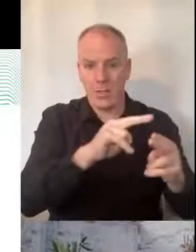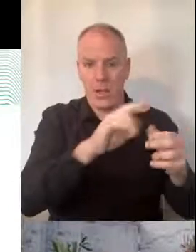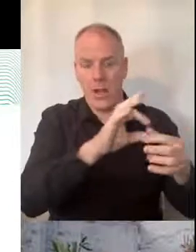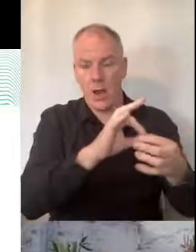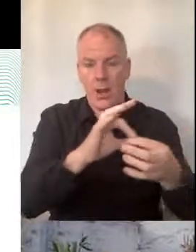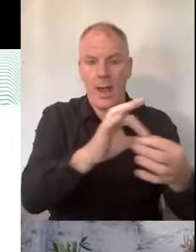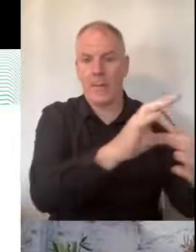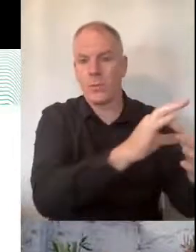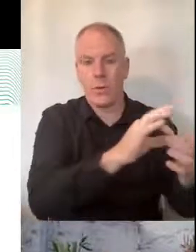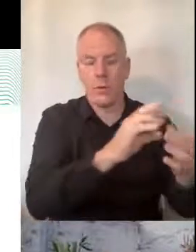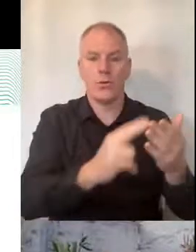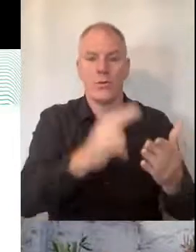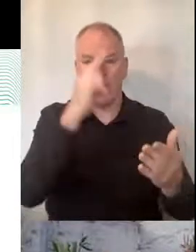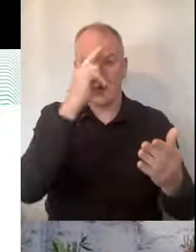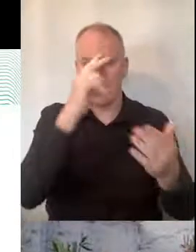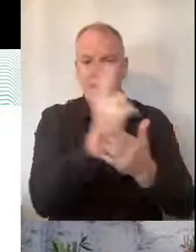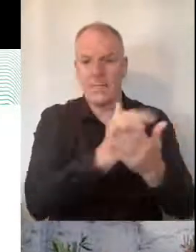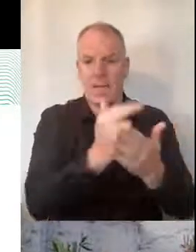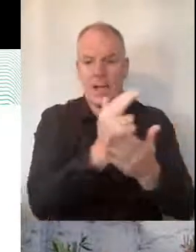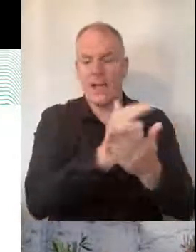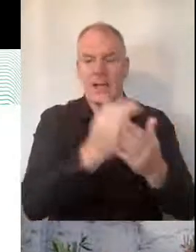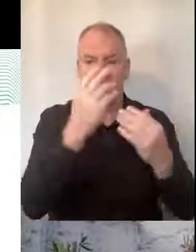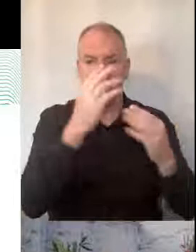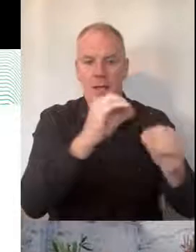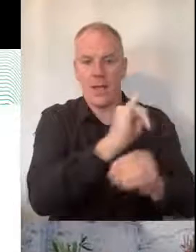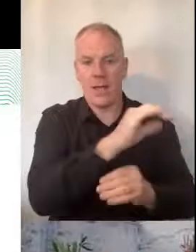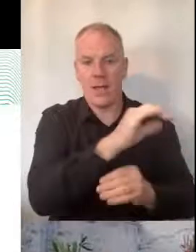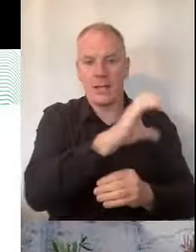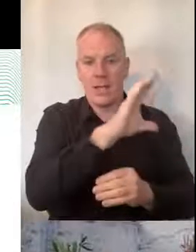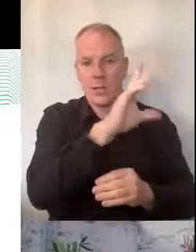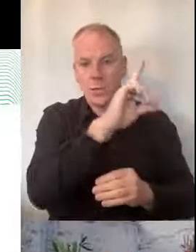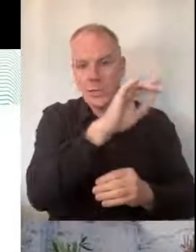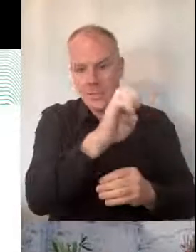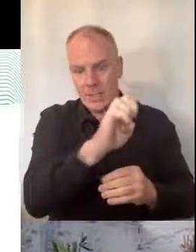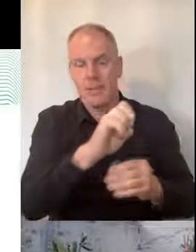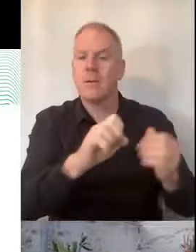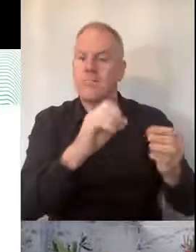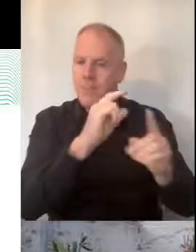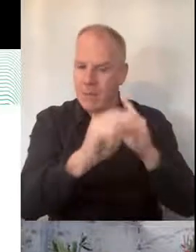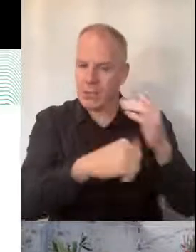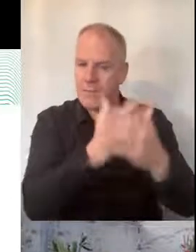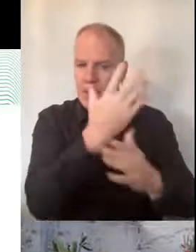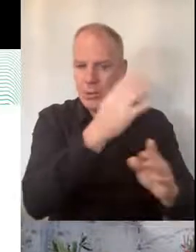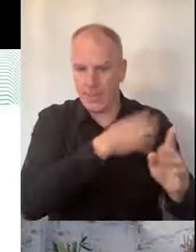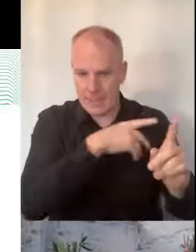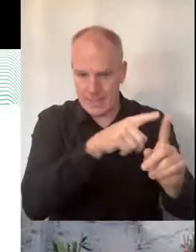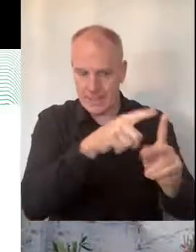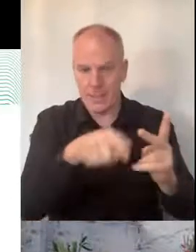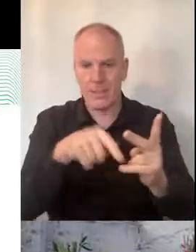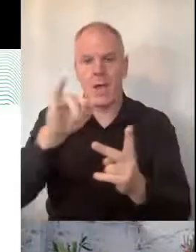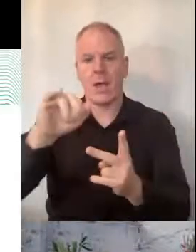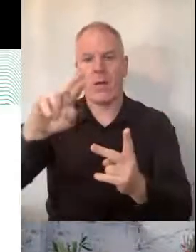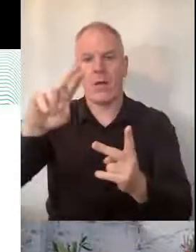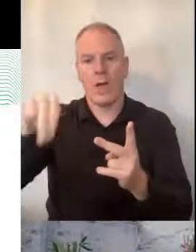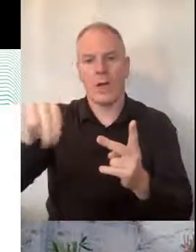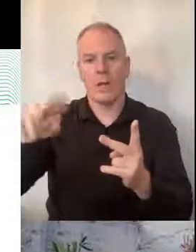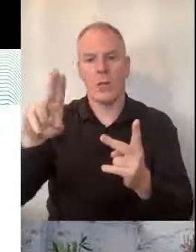education where she is part of the Professional Development Committee. And the IRN UDL Antiracism